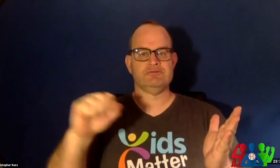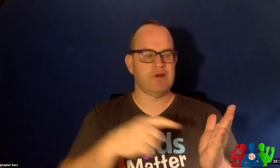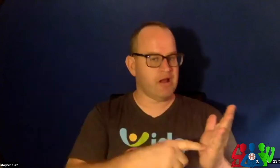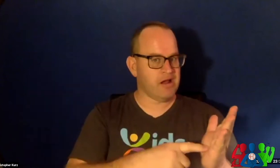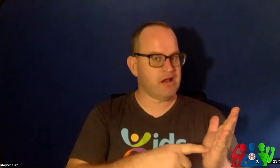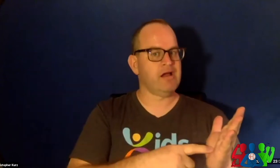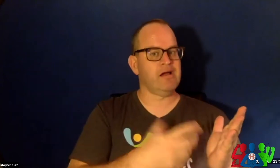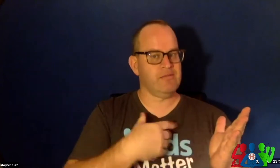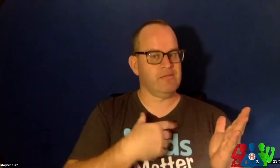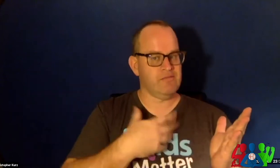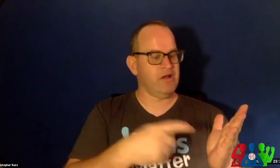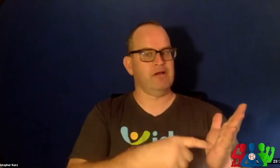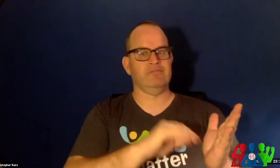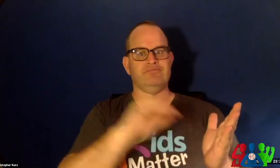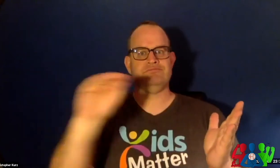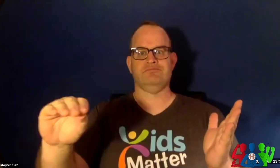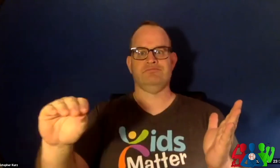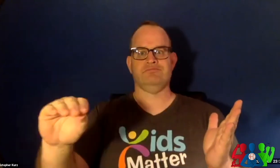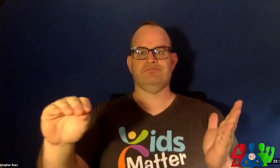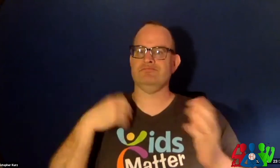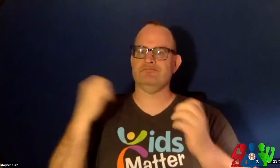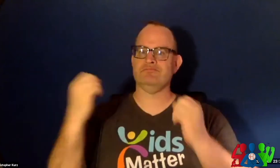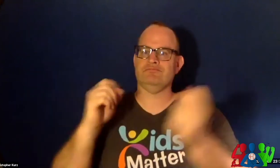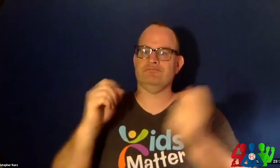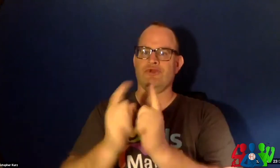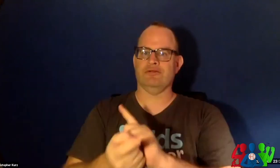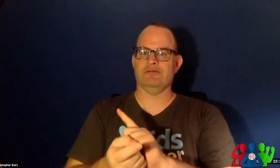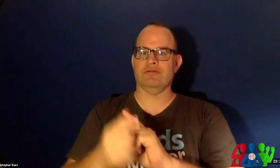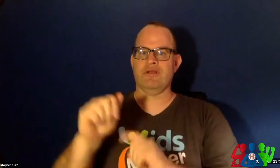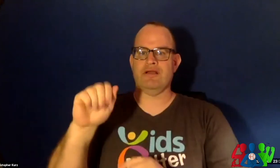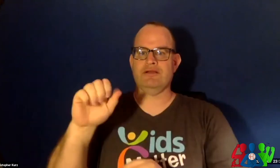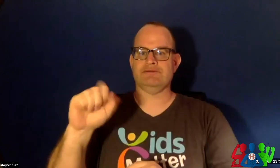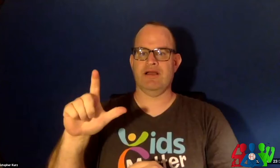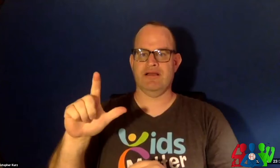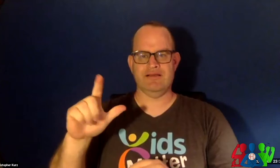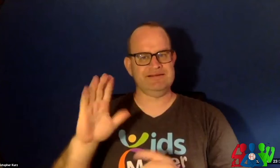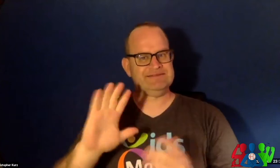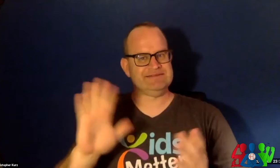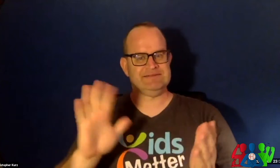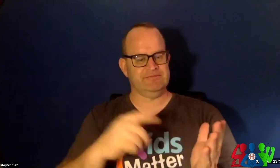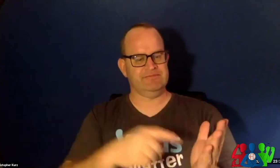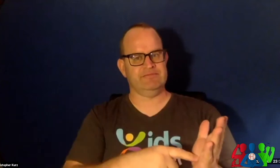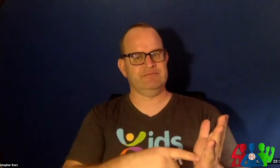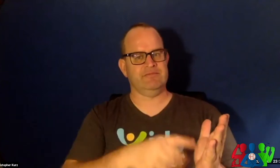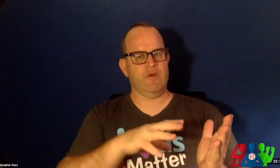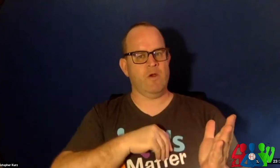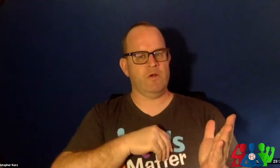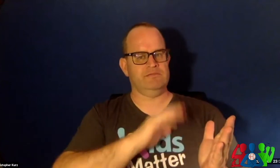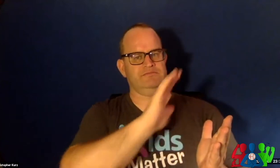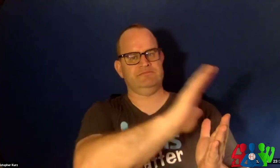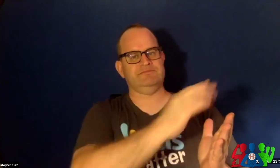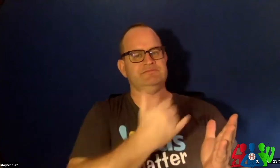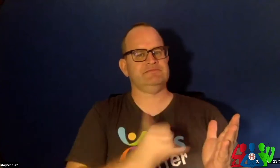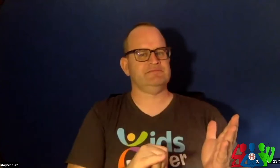them into stories. So we can't take a Dr. Seuss book and translate it for World Around You